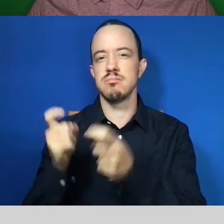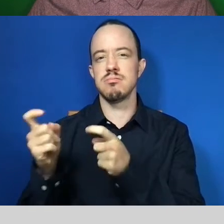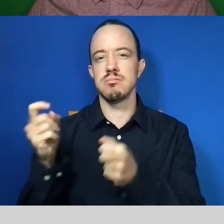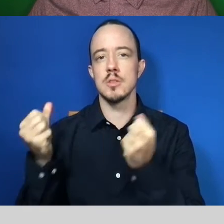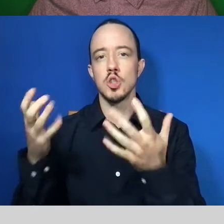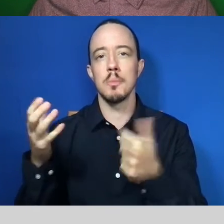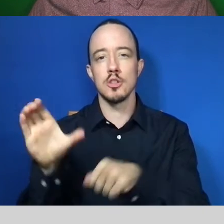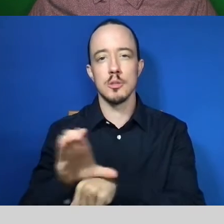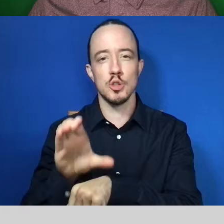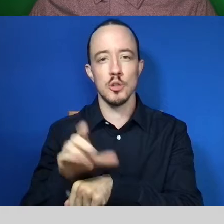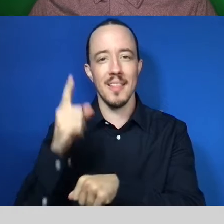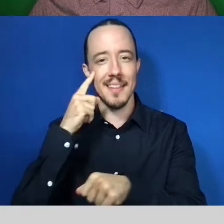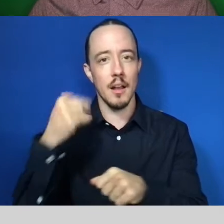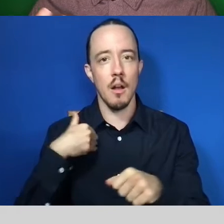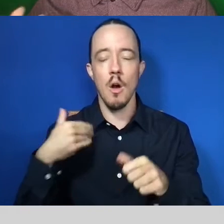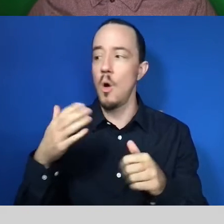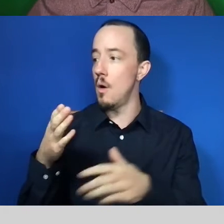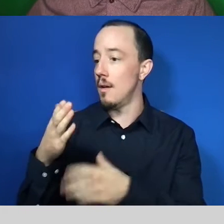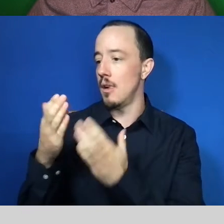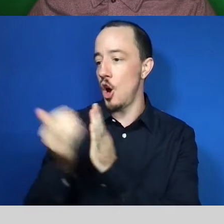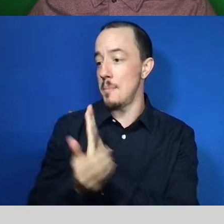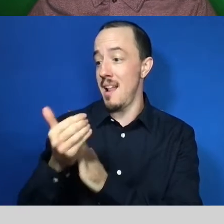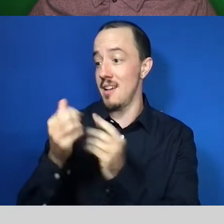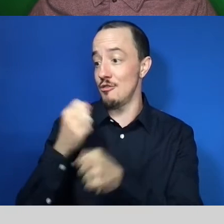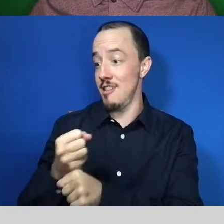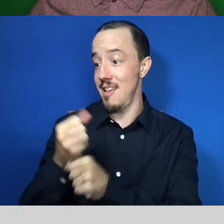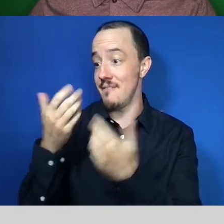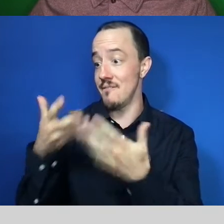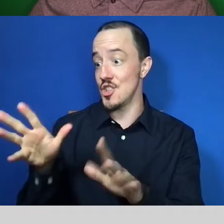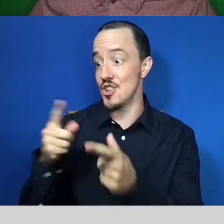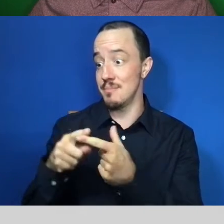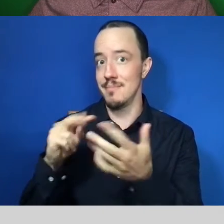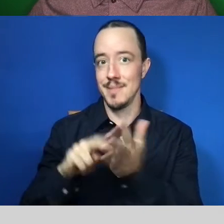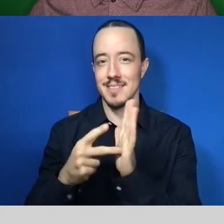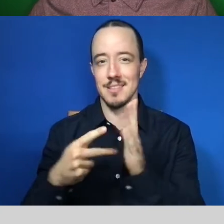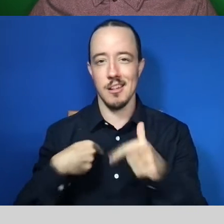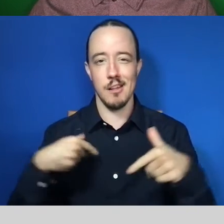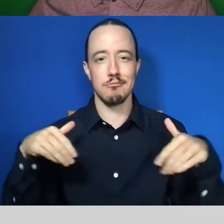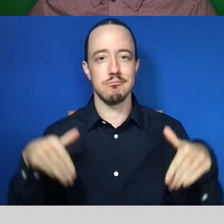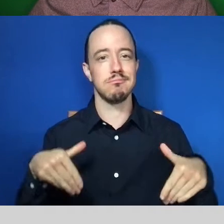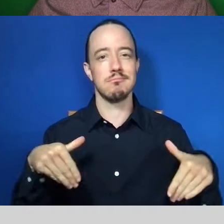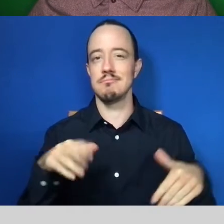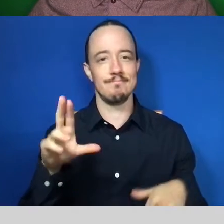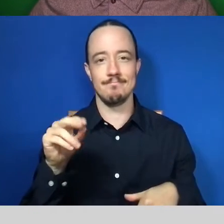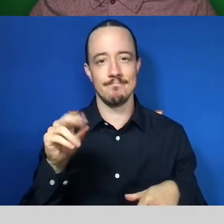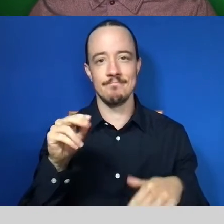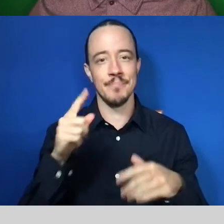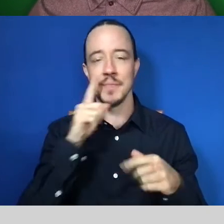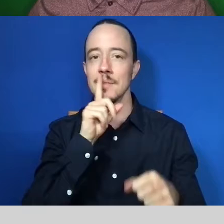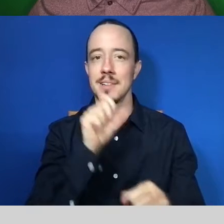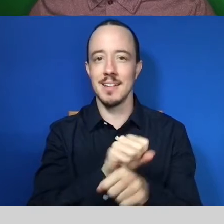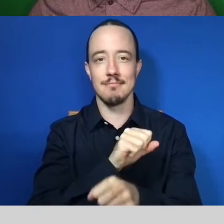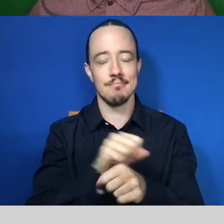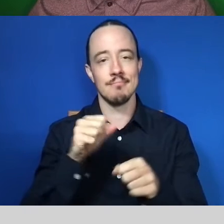Sometimes we do this to a fault, we think we'll have so much free time after we've automated something, when in reality, we fill that space,